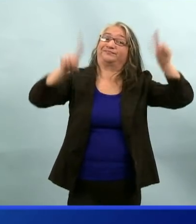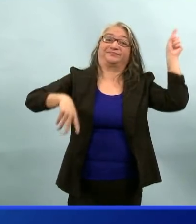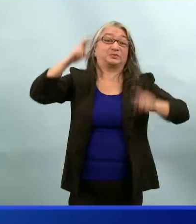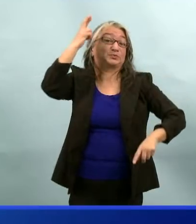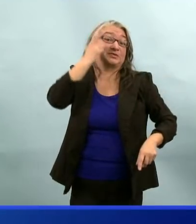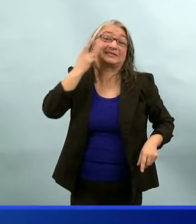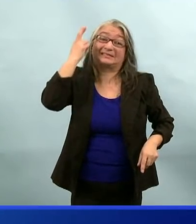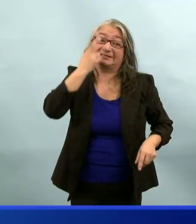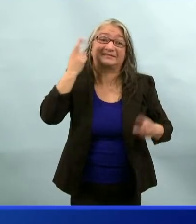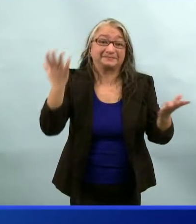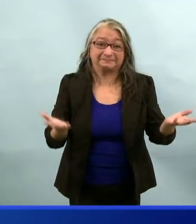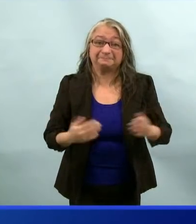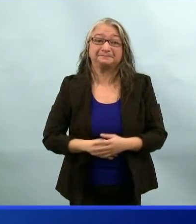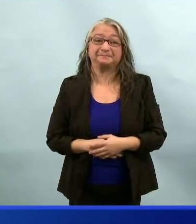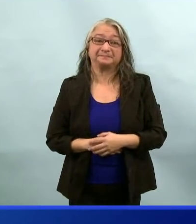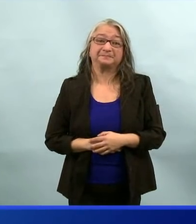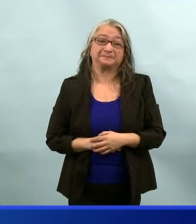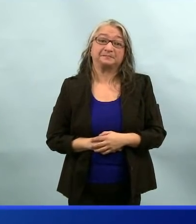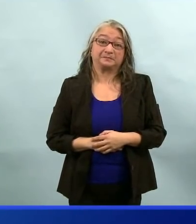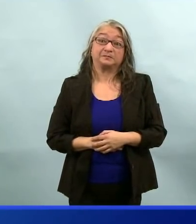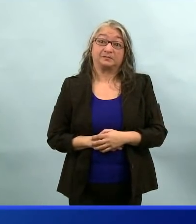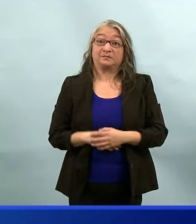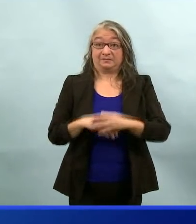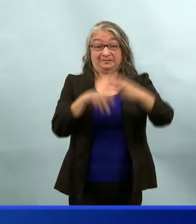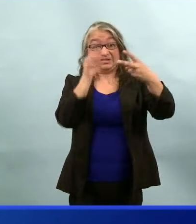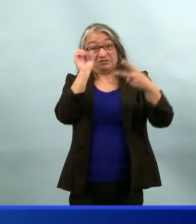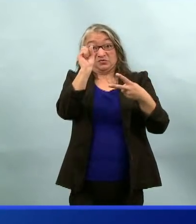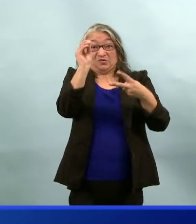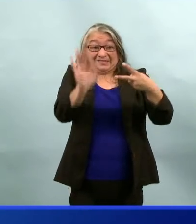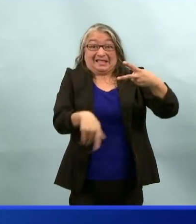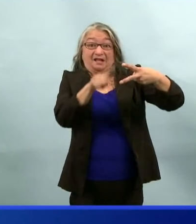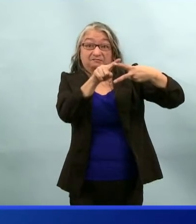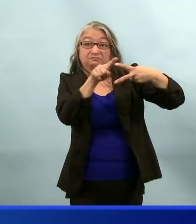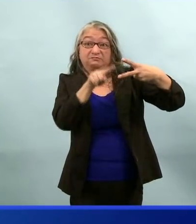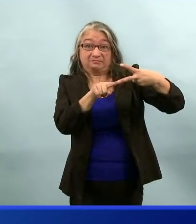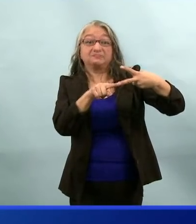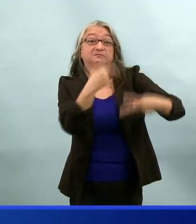that while being fully vaccinated provides excellent protection it doesn't mean that every